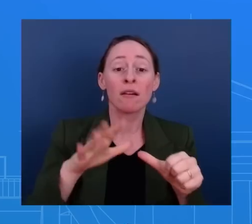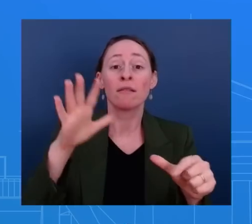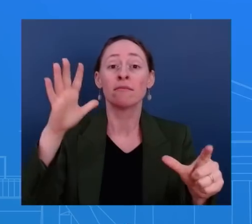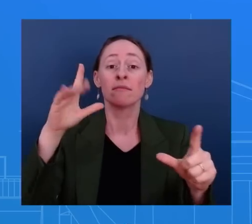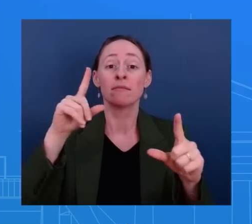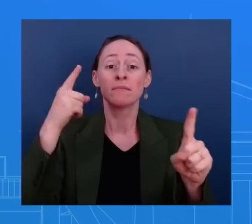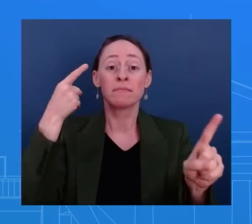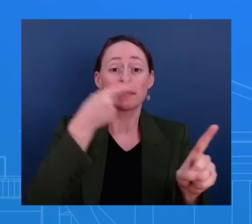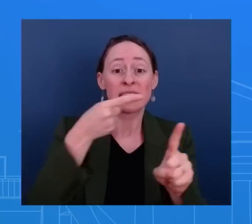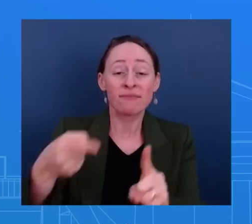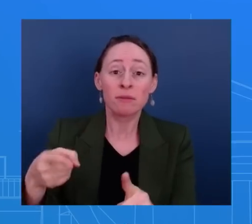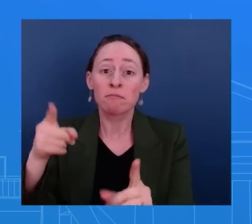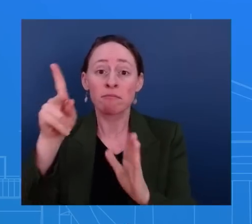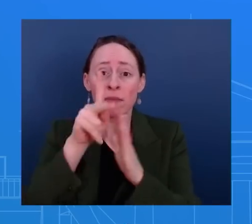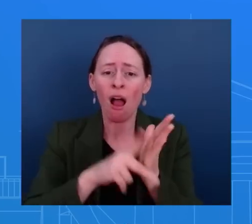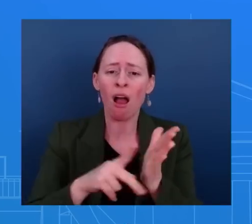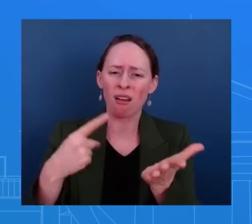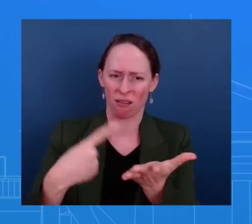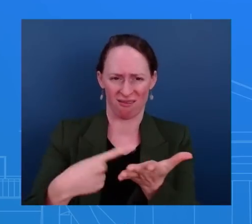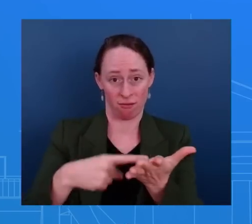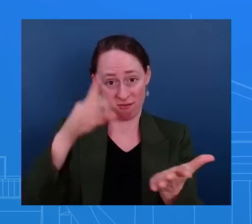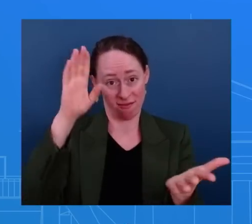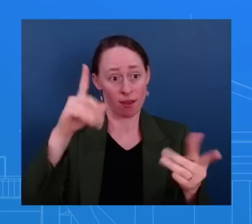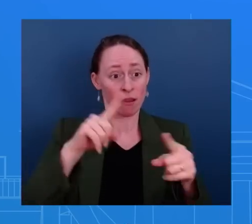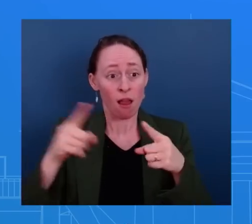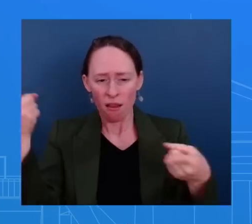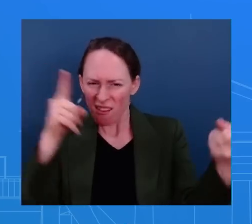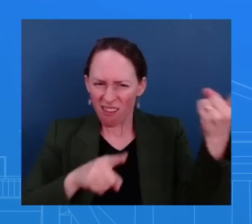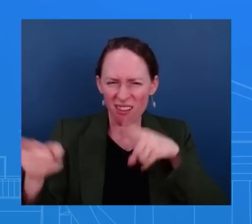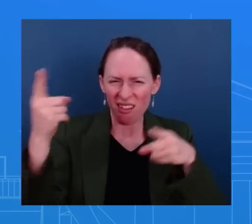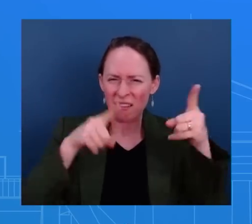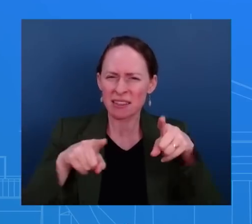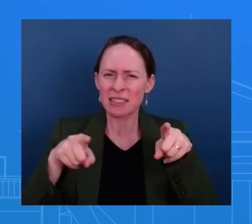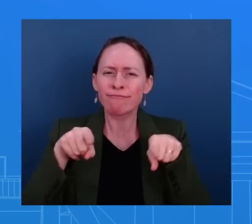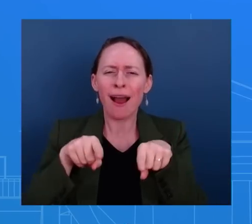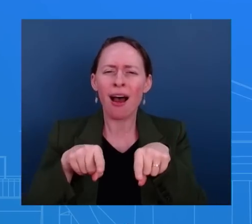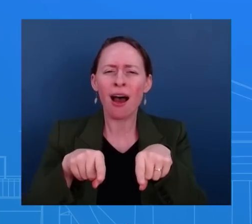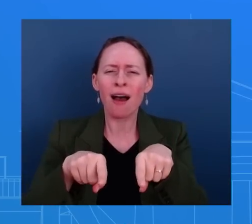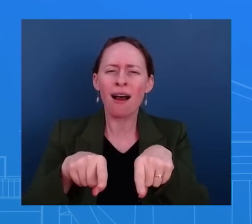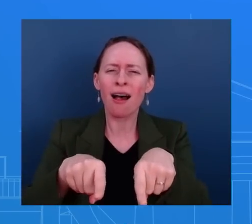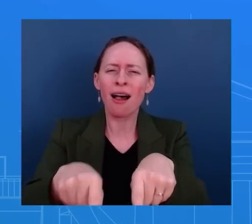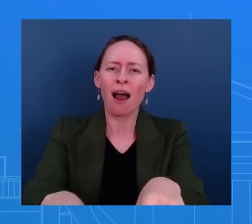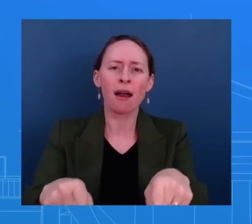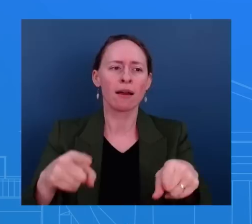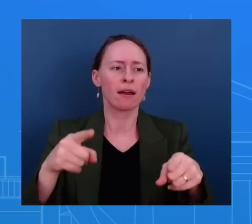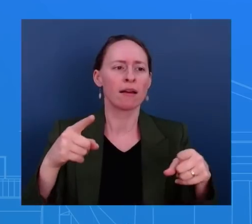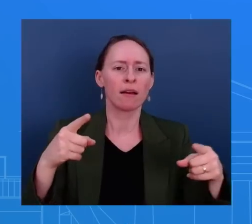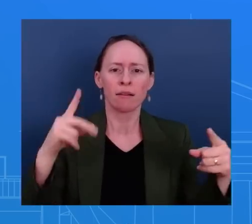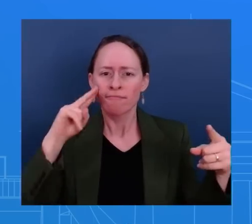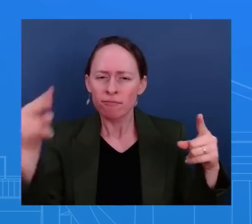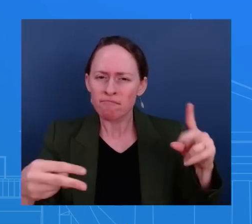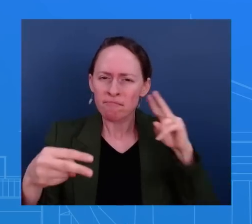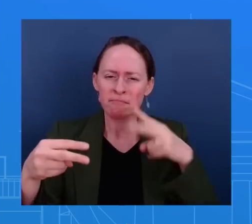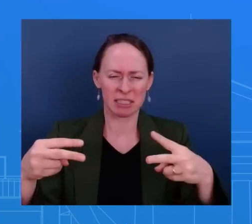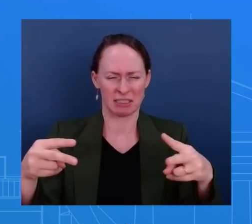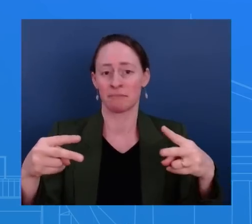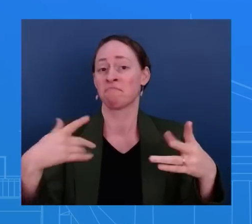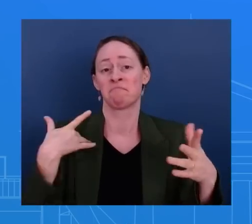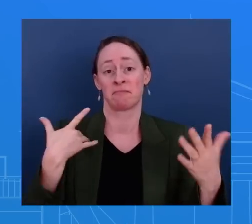They have been certainly on the same page. And I -- I presume that that will continue from here. The Press: And then just on a scheduling note. A week from today, the Democratic Convention